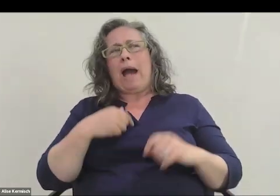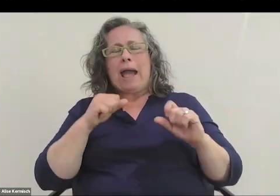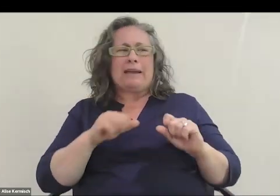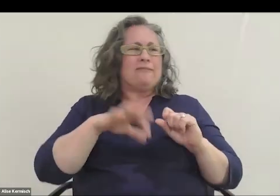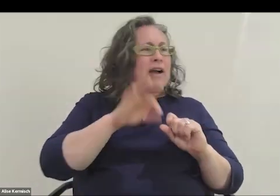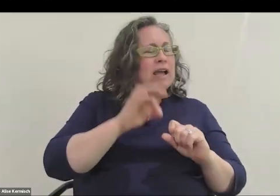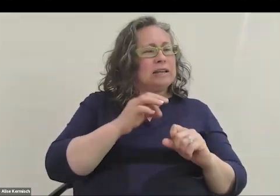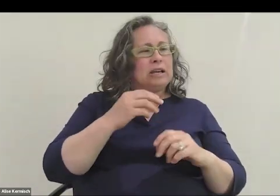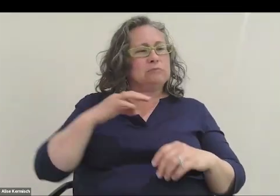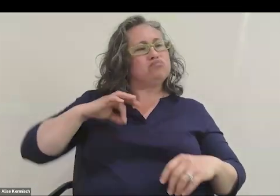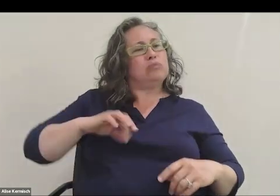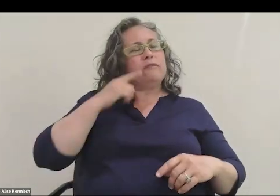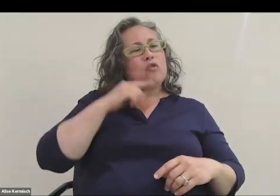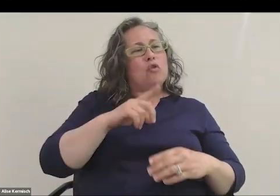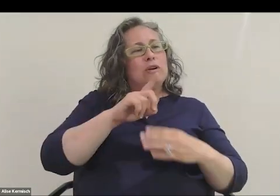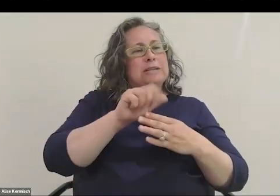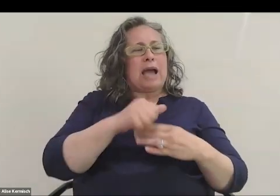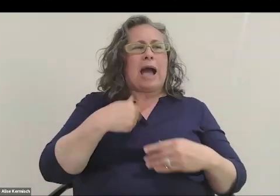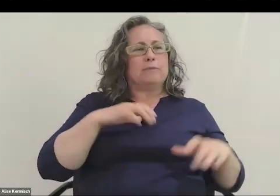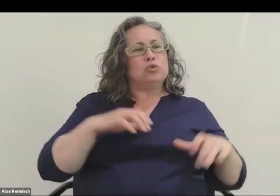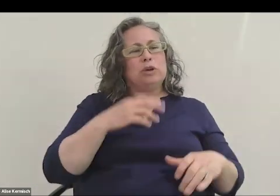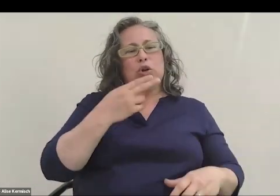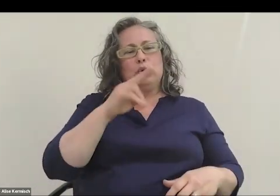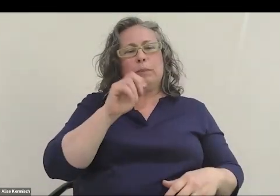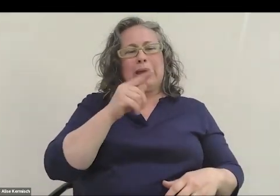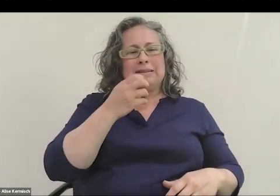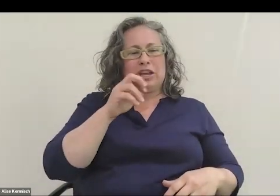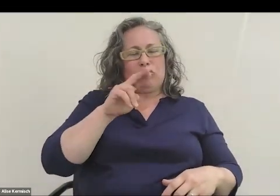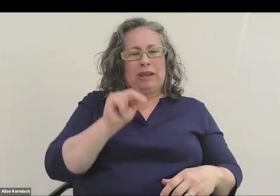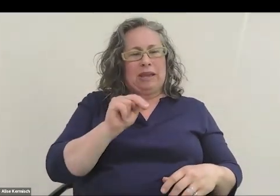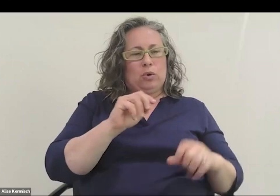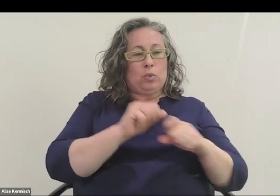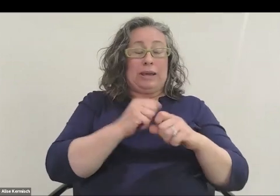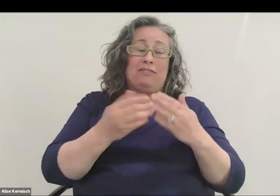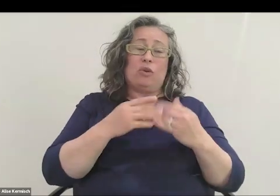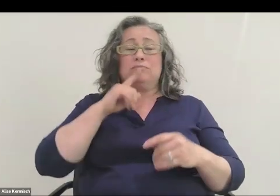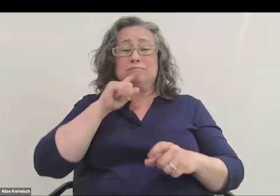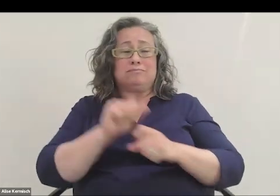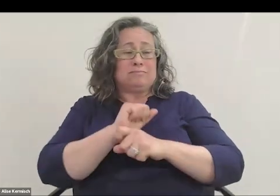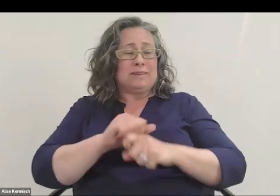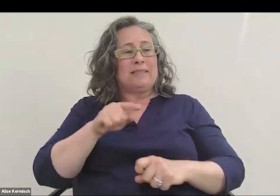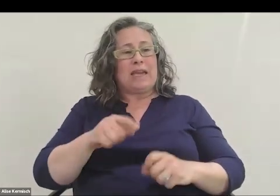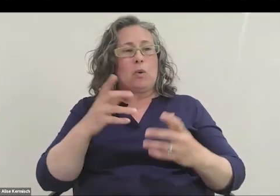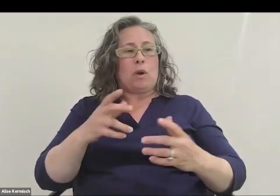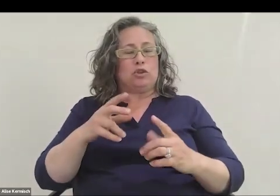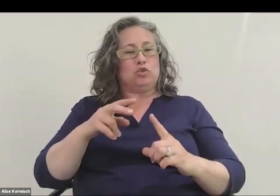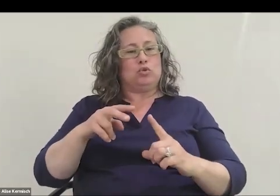"Well, I can find a use for disabled people so I'm doing humanitarian work," even though what they're really interested in is surveilling people